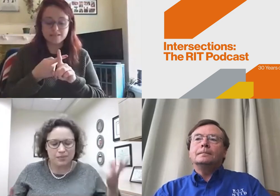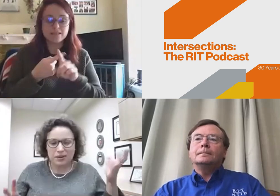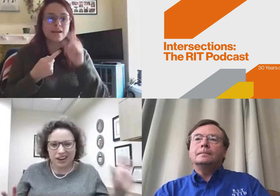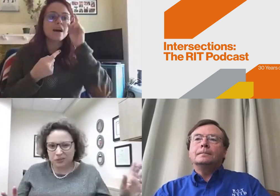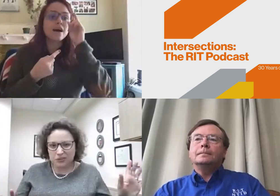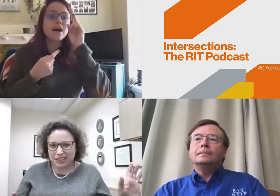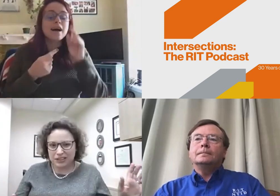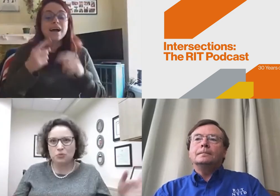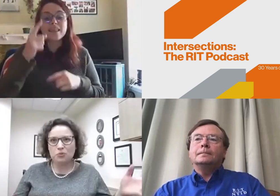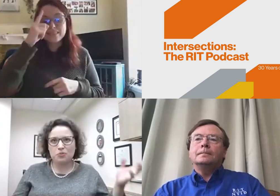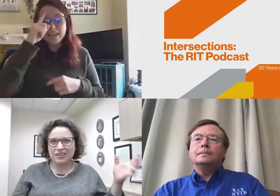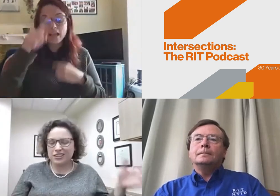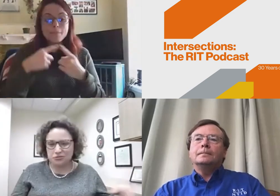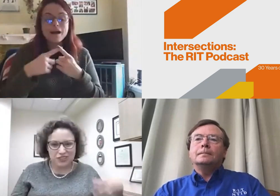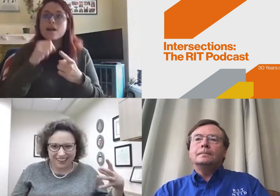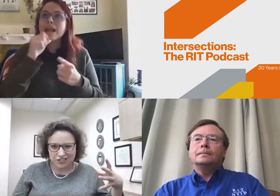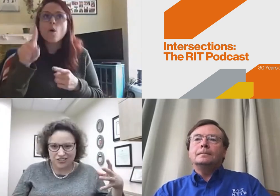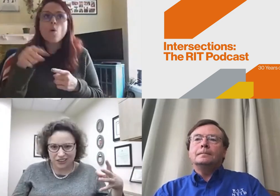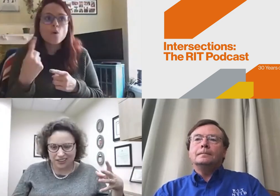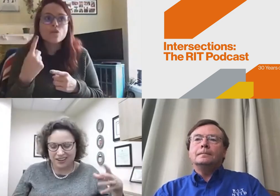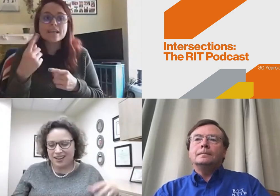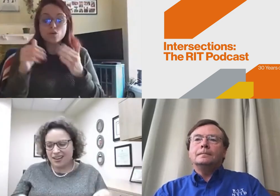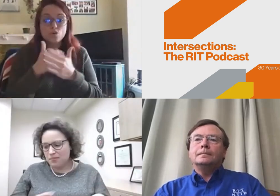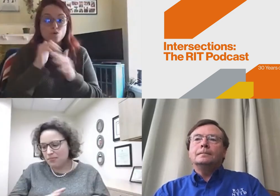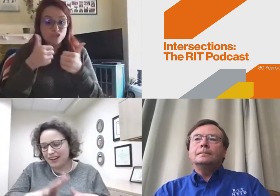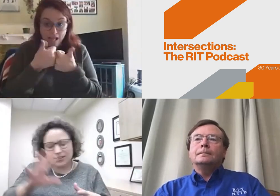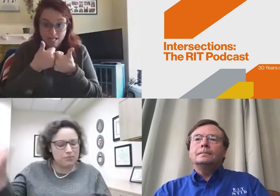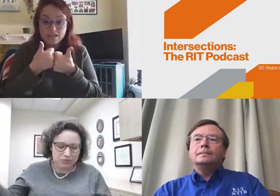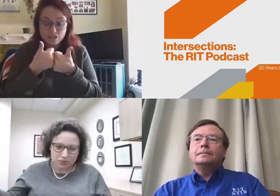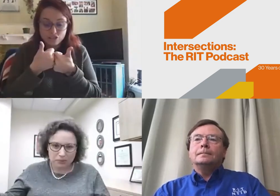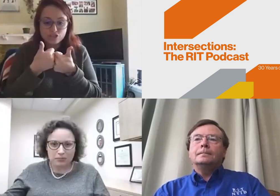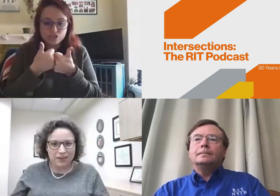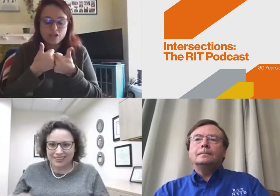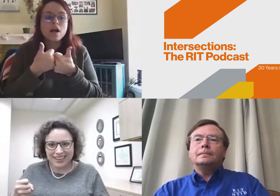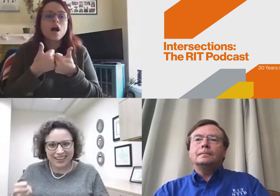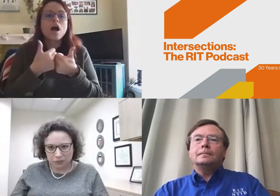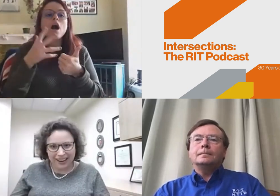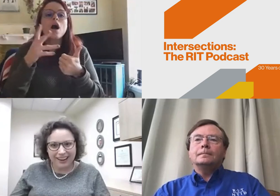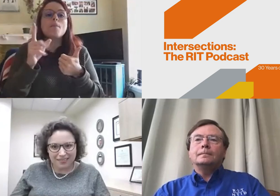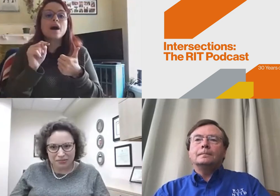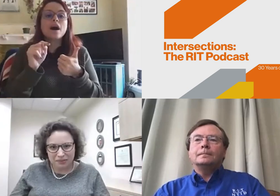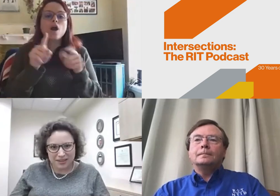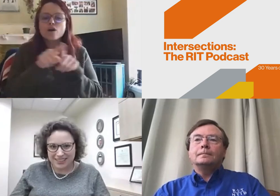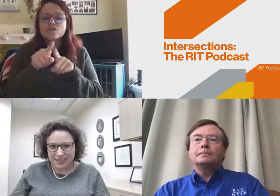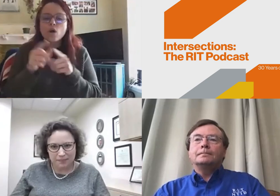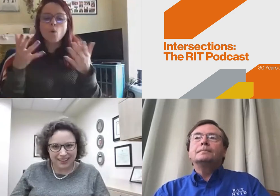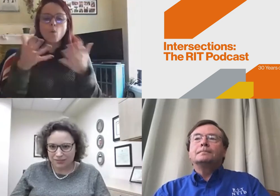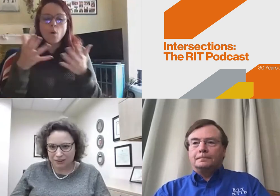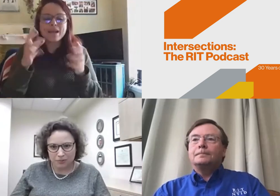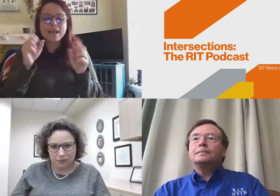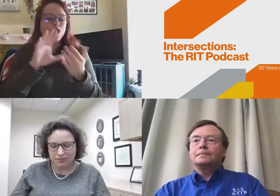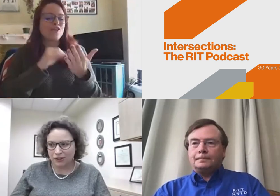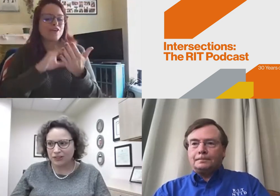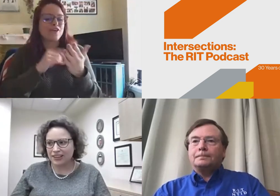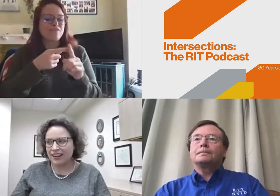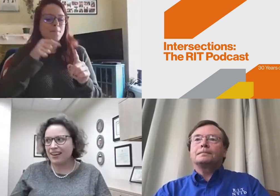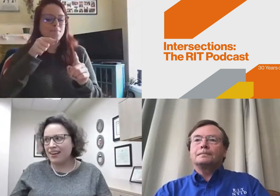about not only what the new challenges are, but as we move forward what we can take away from this pandemic as far as what we've learned.